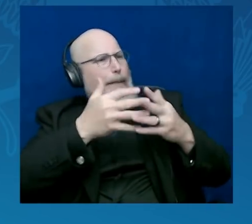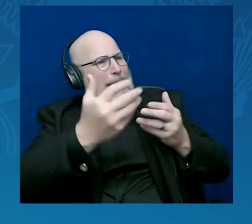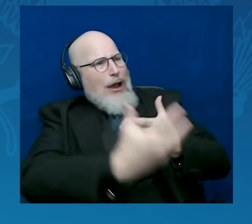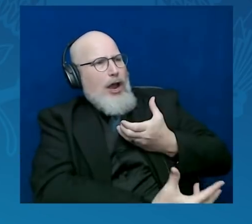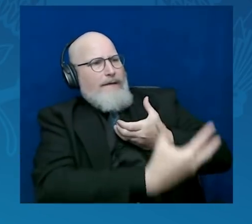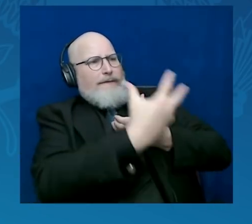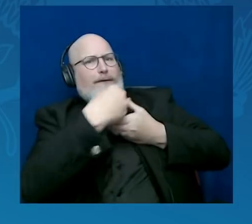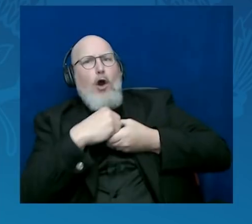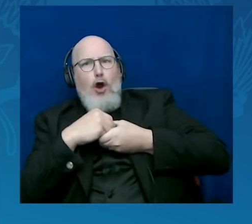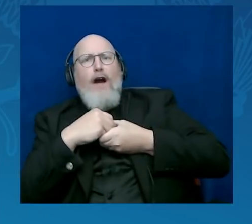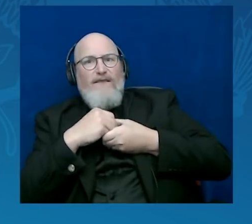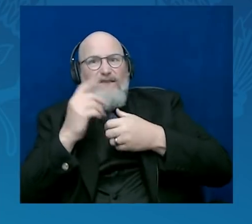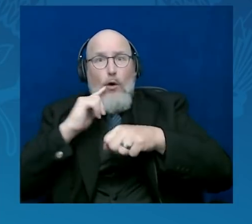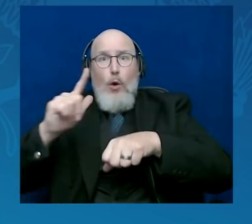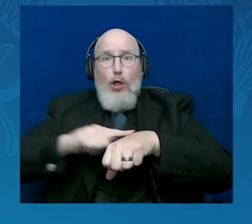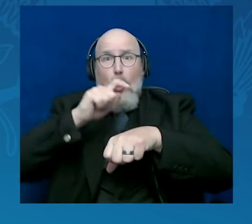and even beyond the current administration?